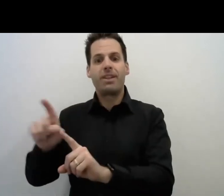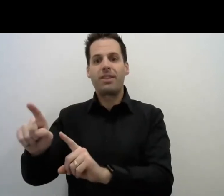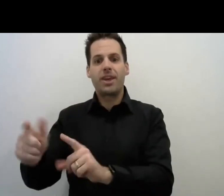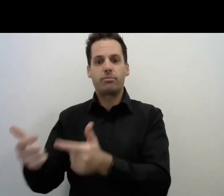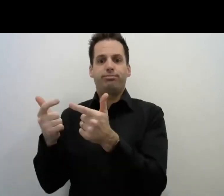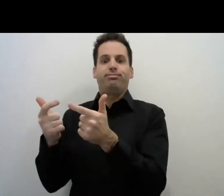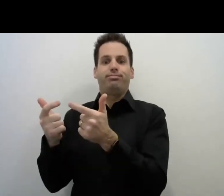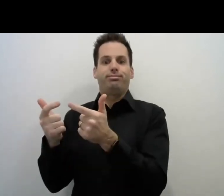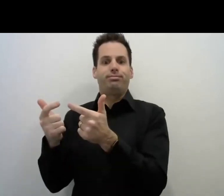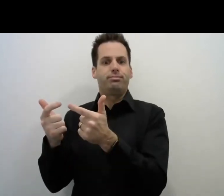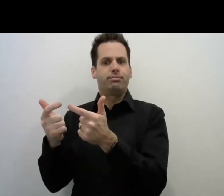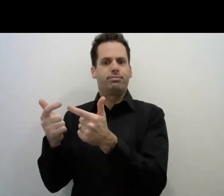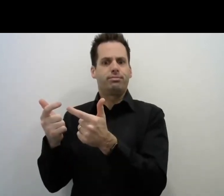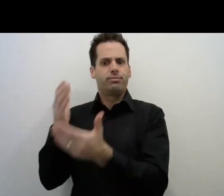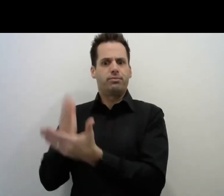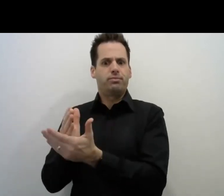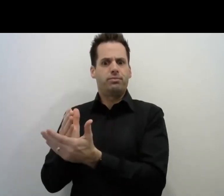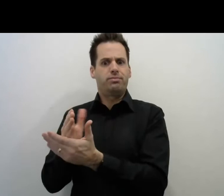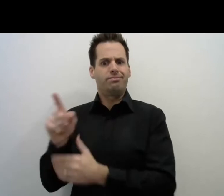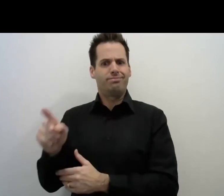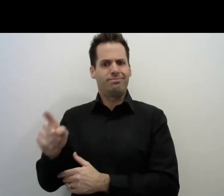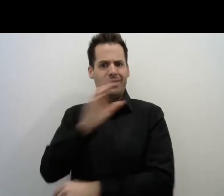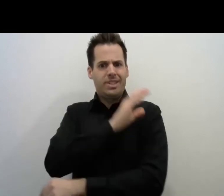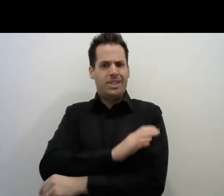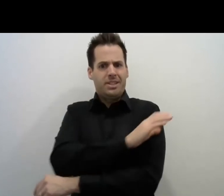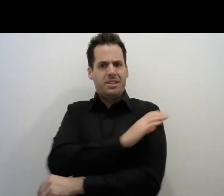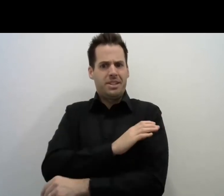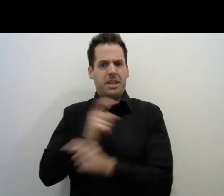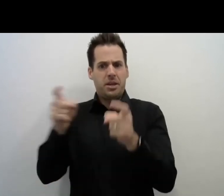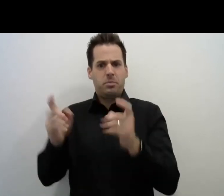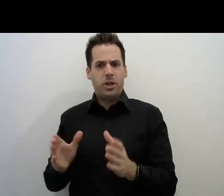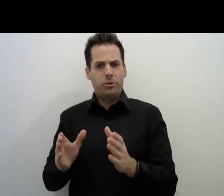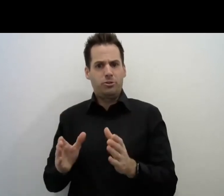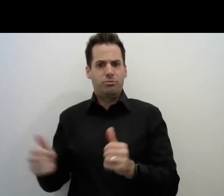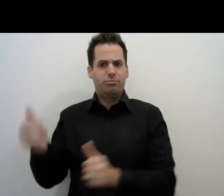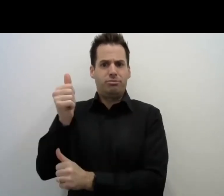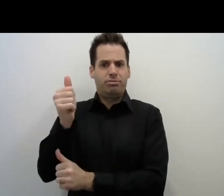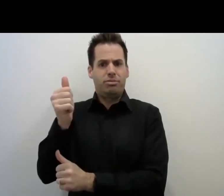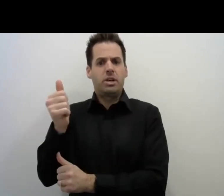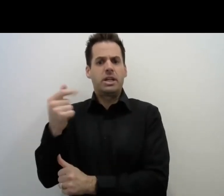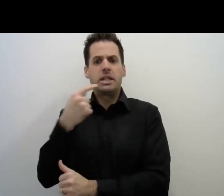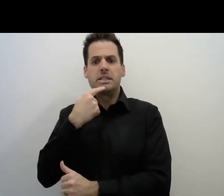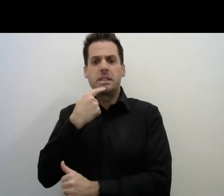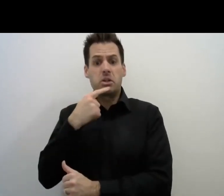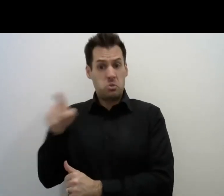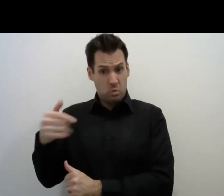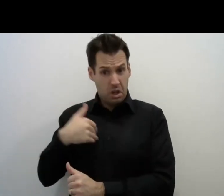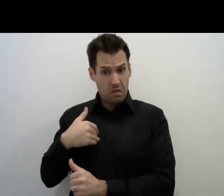by the clinic manager and asked if i had documentation for my service dog well